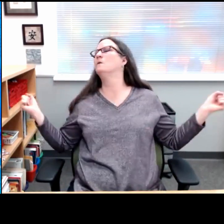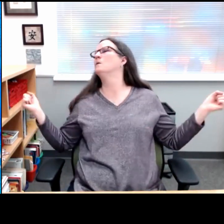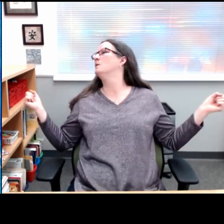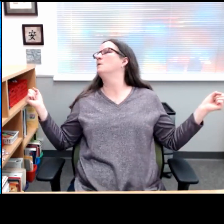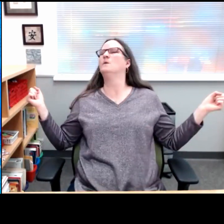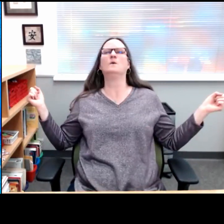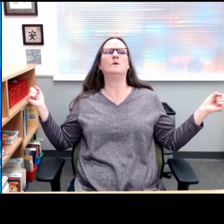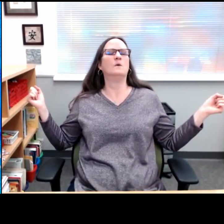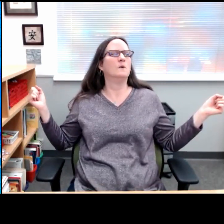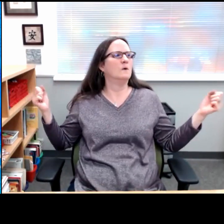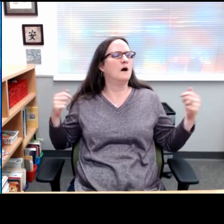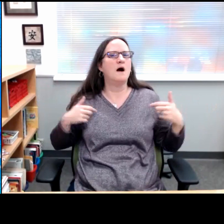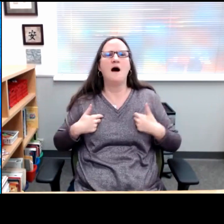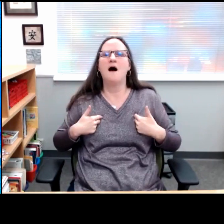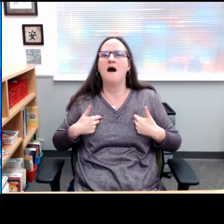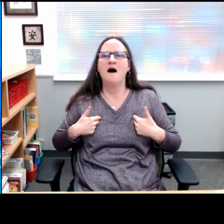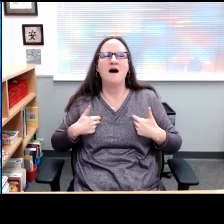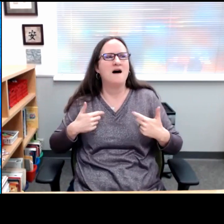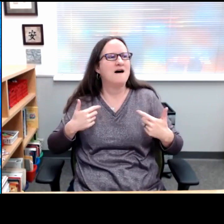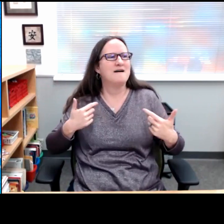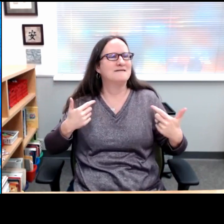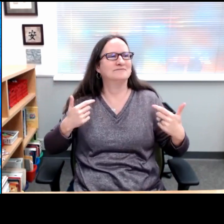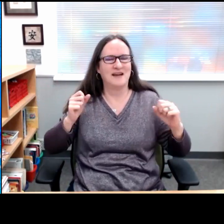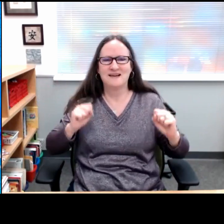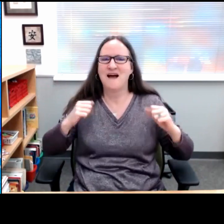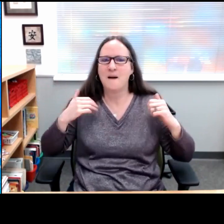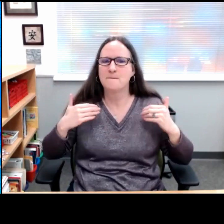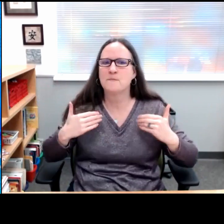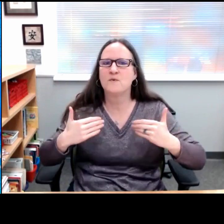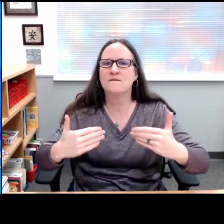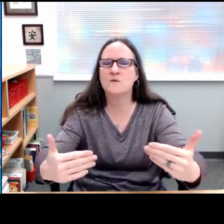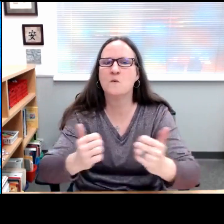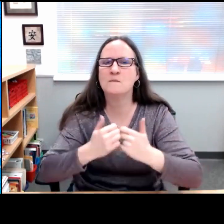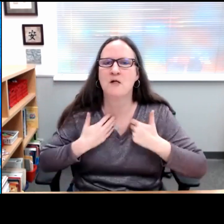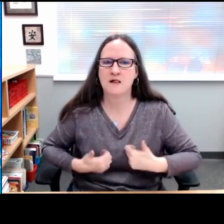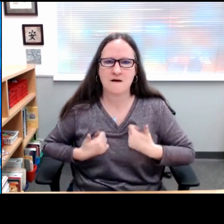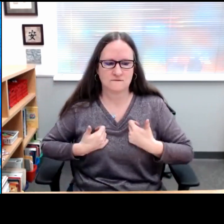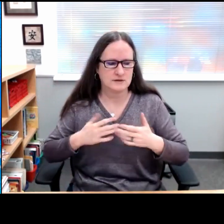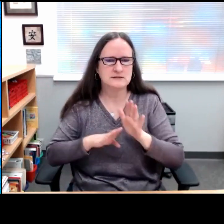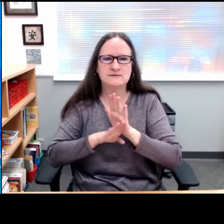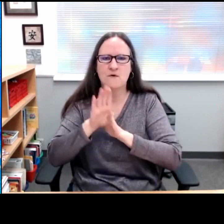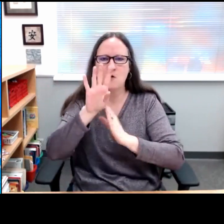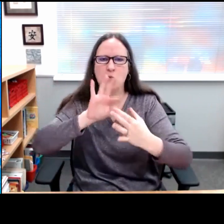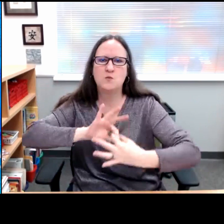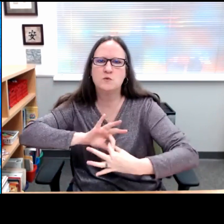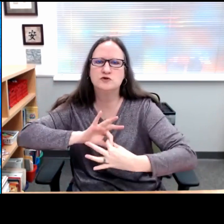things will open up. You'll feel good, and you'll be able to move forward with your